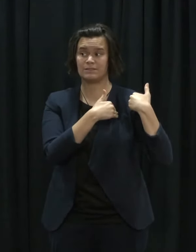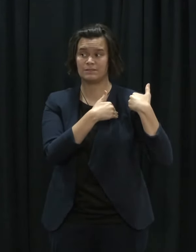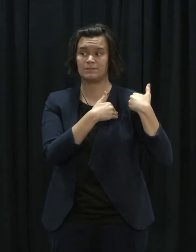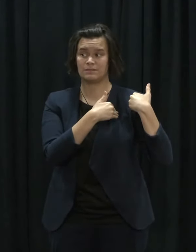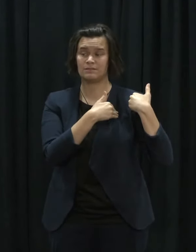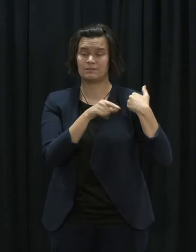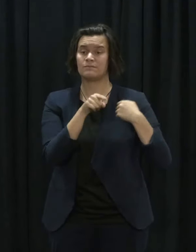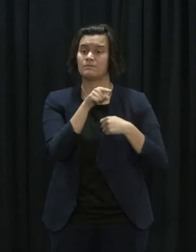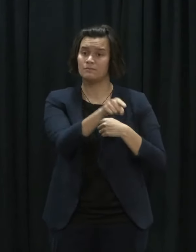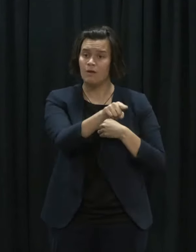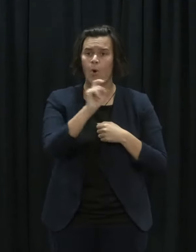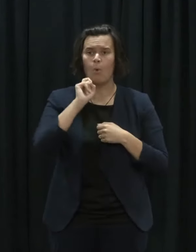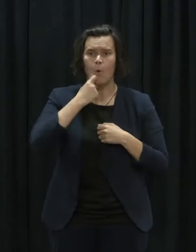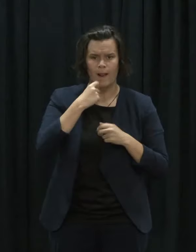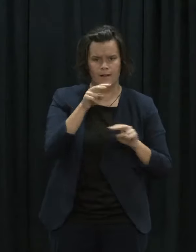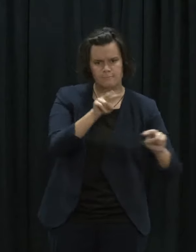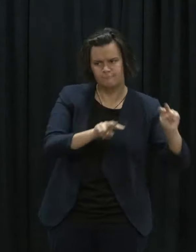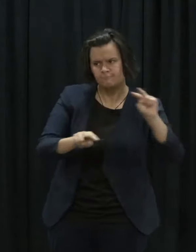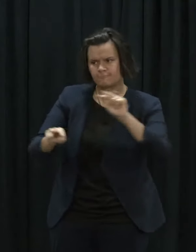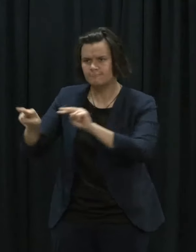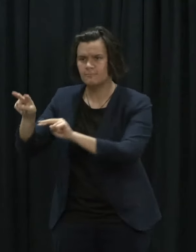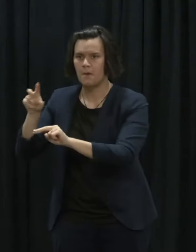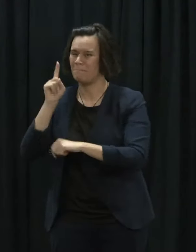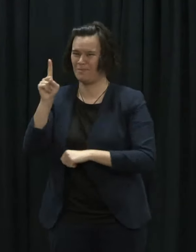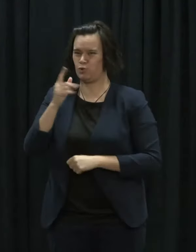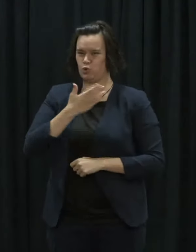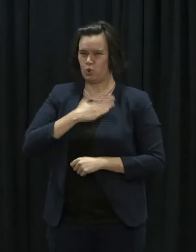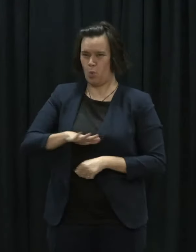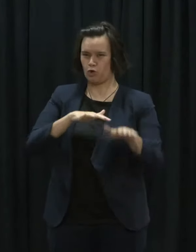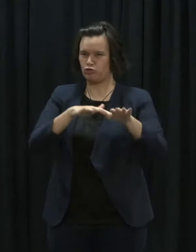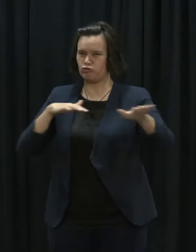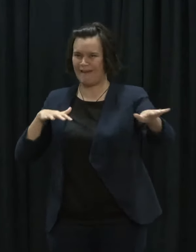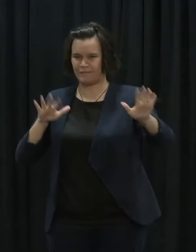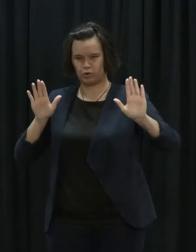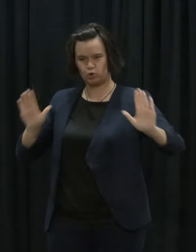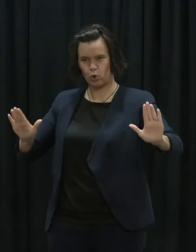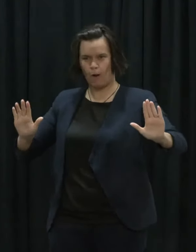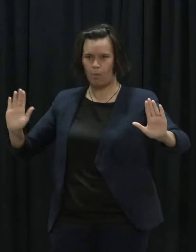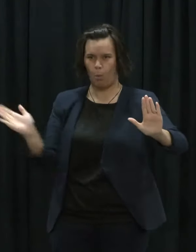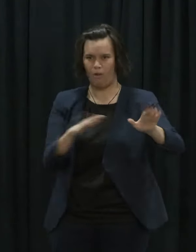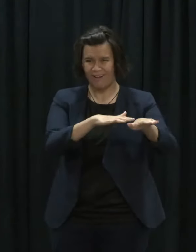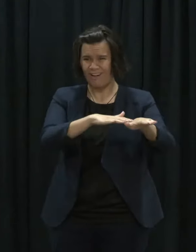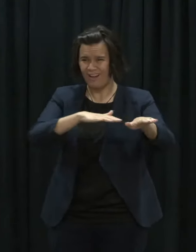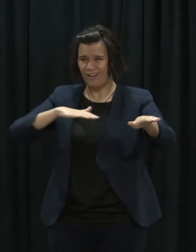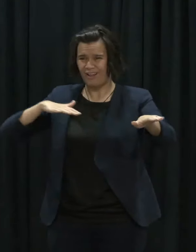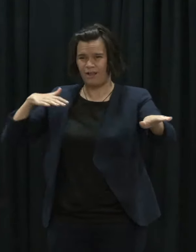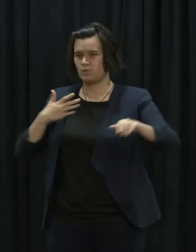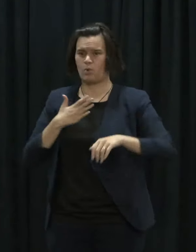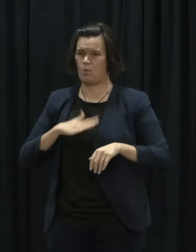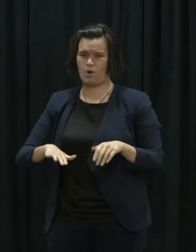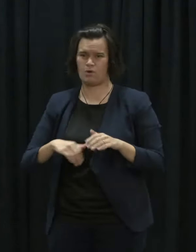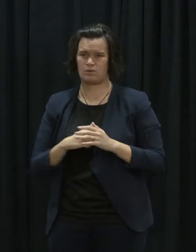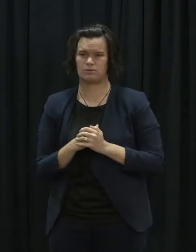car should be stopped, quite categorical. Police will operate the cheques, they will put out official statements and how they intend to operate them. You can see they will be taking